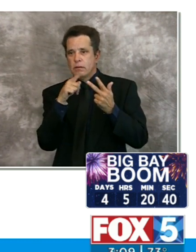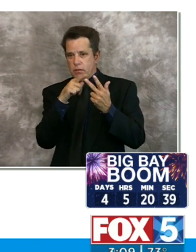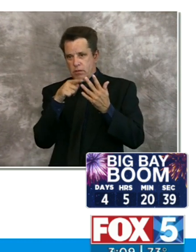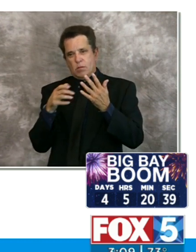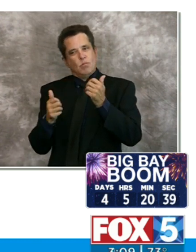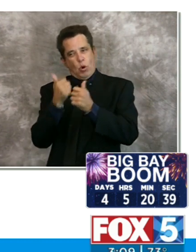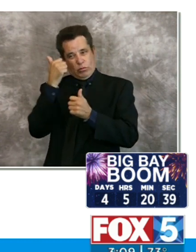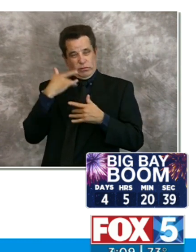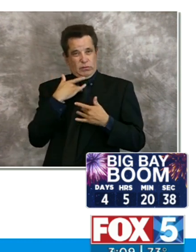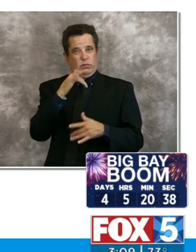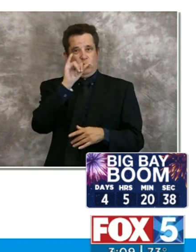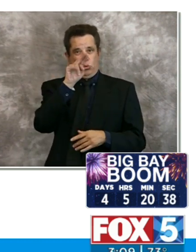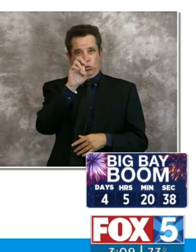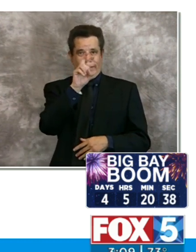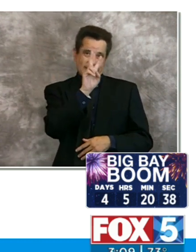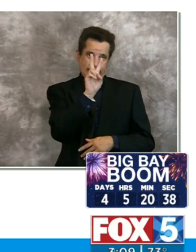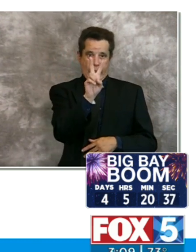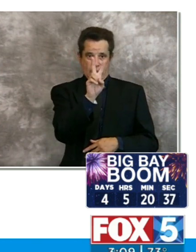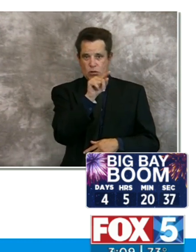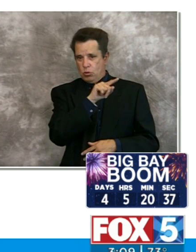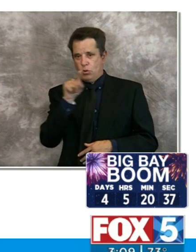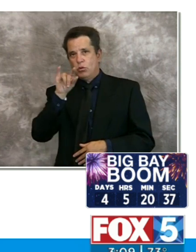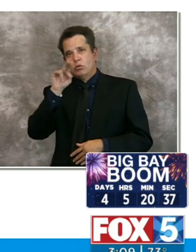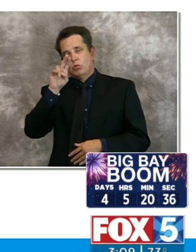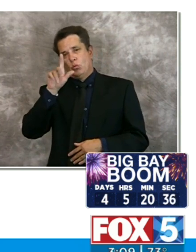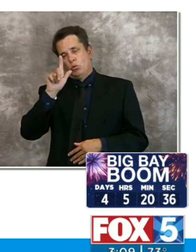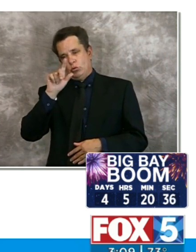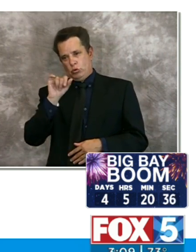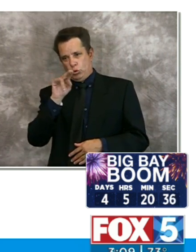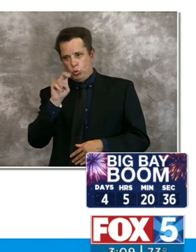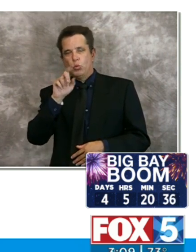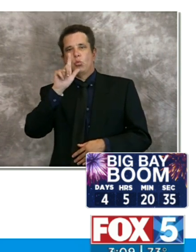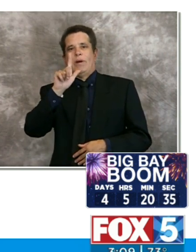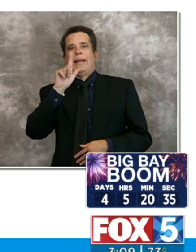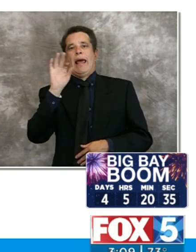ACTIVE MEMBER THE ACTED OUTBREAK. SO APRIL 21ST APRIL